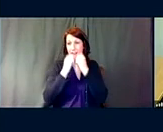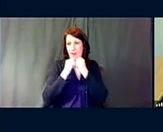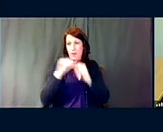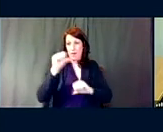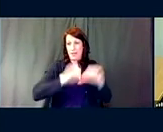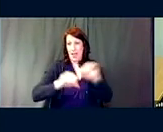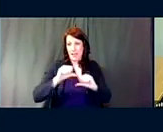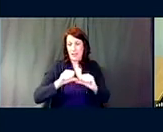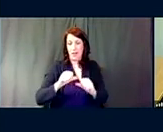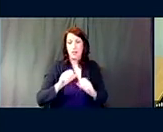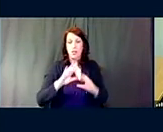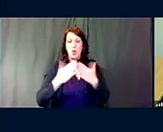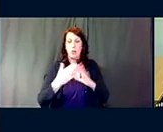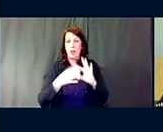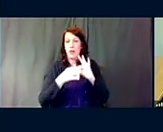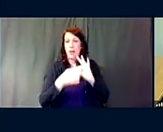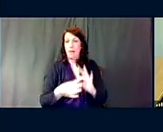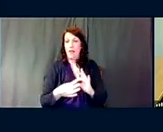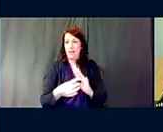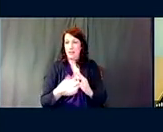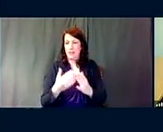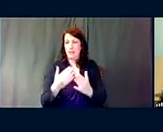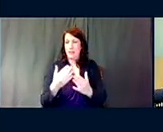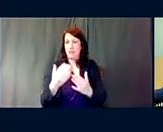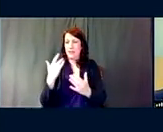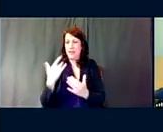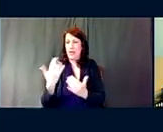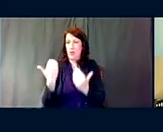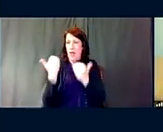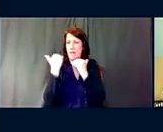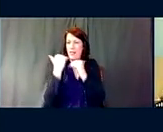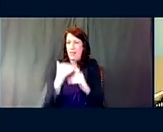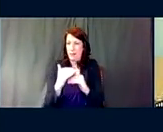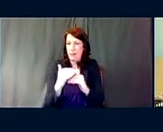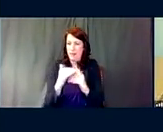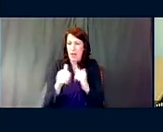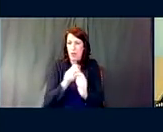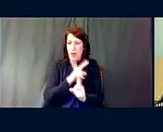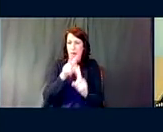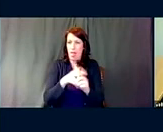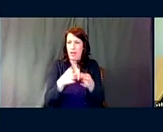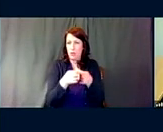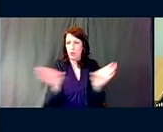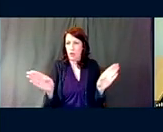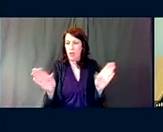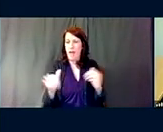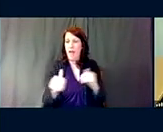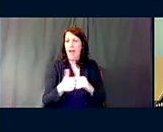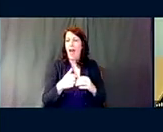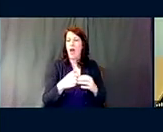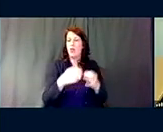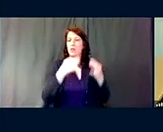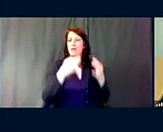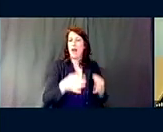HIGHLY VALUED IN SCIENTIFIC RESEARCH BUT COMMUNITY-BASED RESEARCH FINDINGS APPEAR TO HAVE LIMITS TO GENERALIZABILITY. HOW DO YOU DETERMINE WHICH